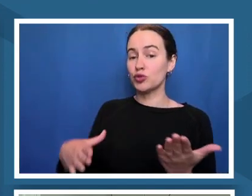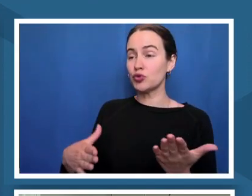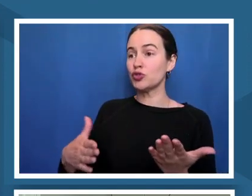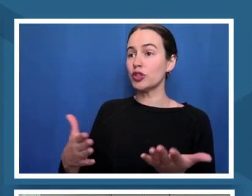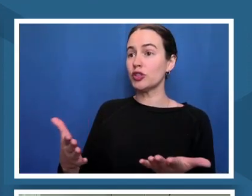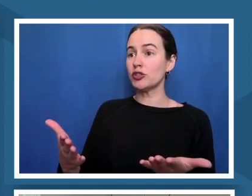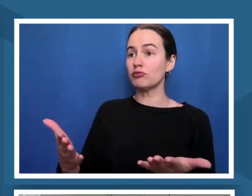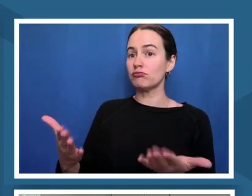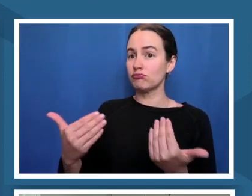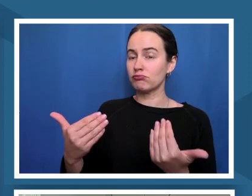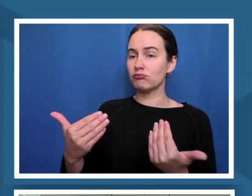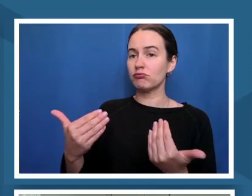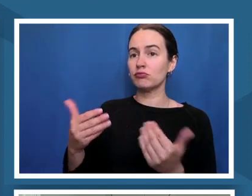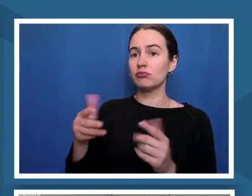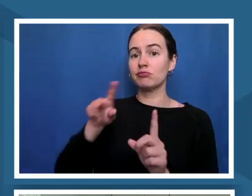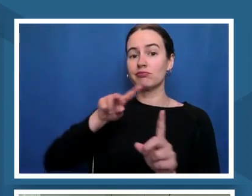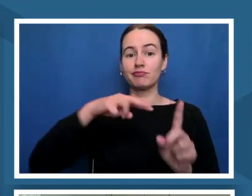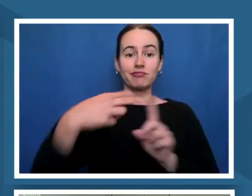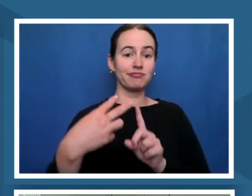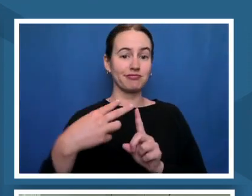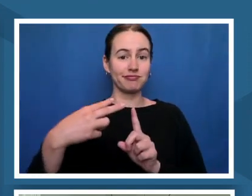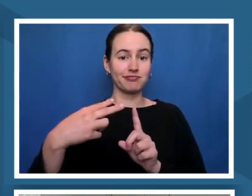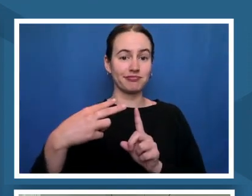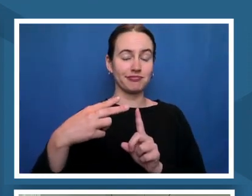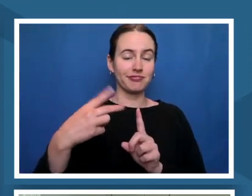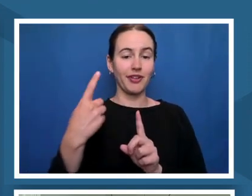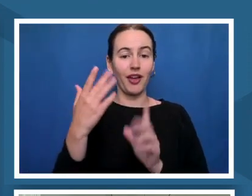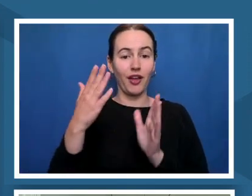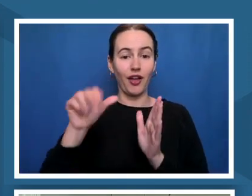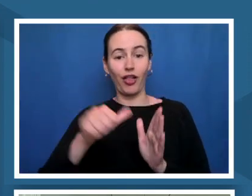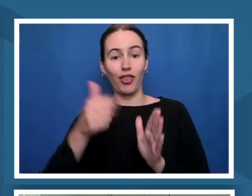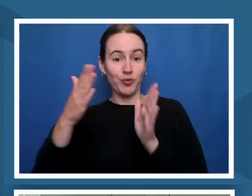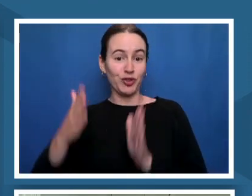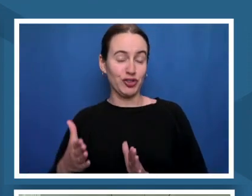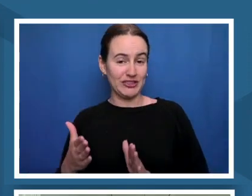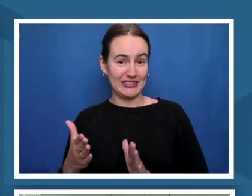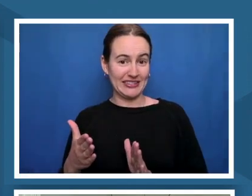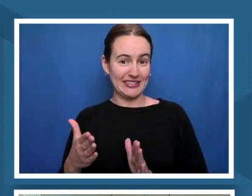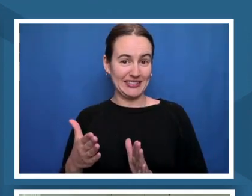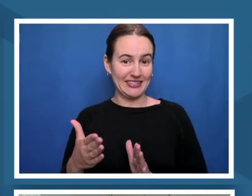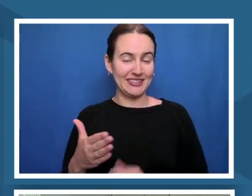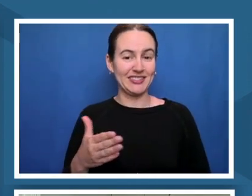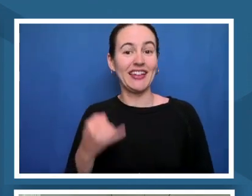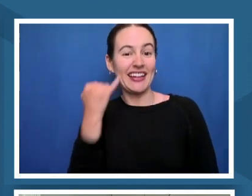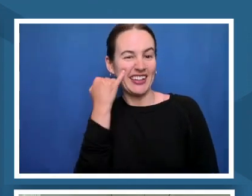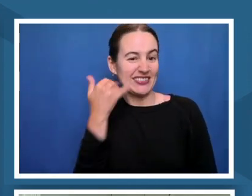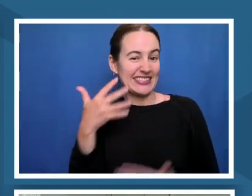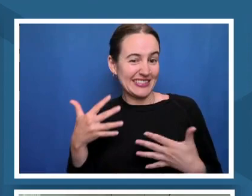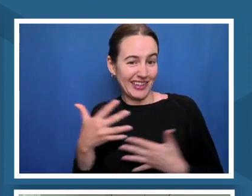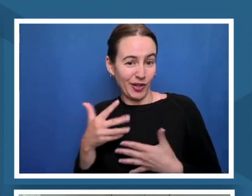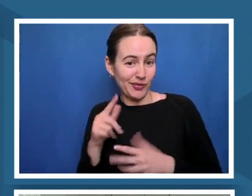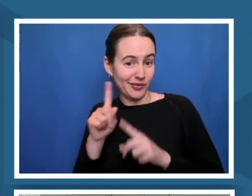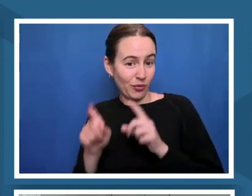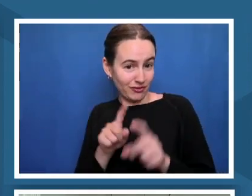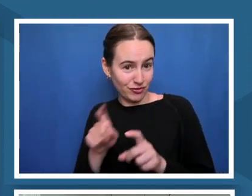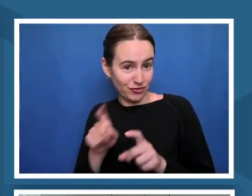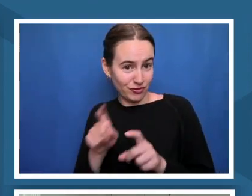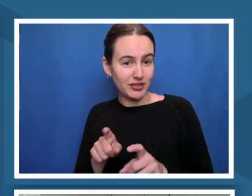perspective especially somebody else where they're getting into those scary questions